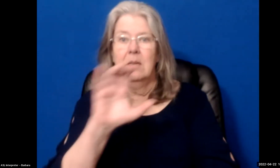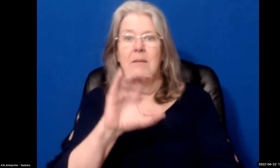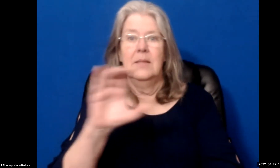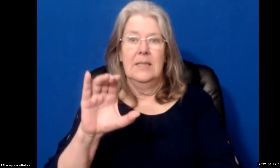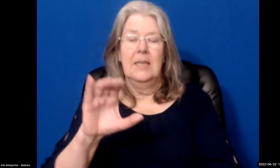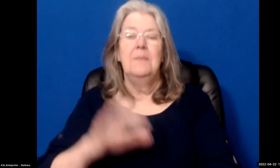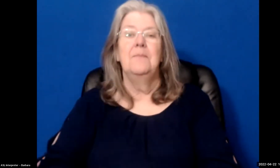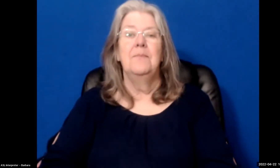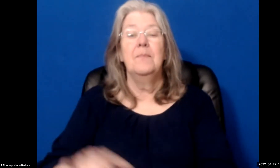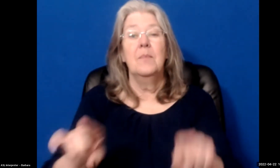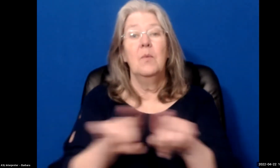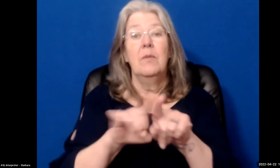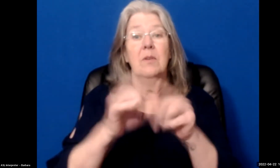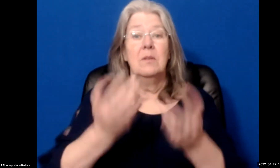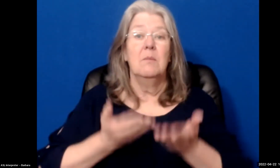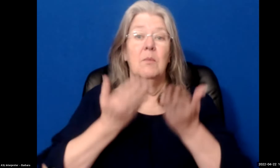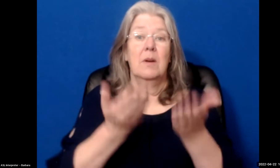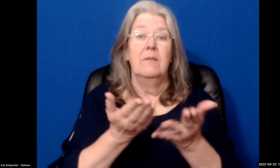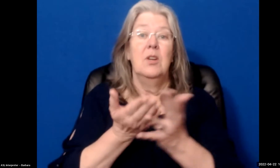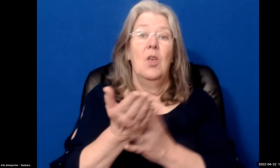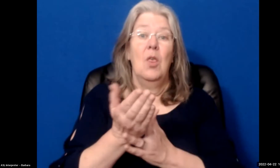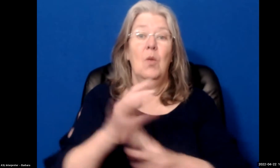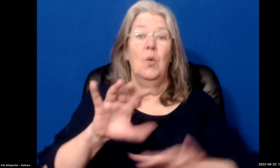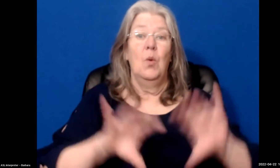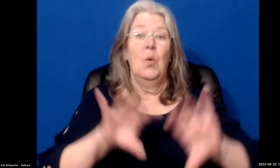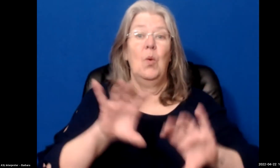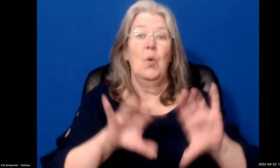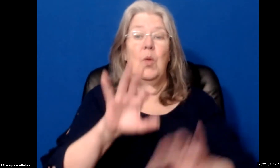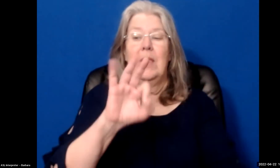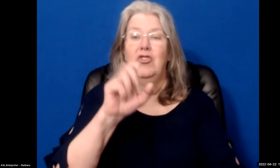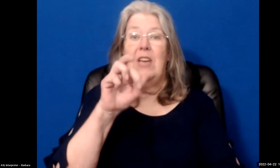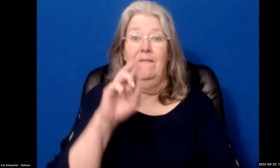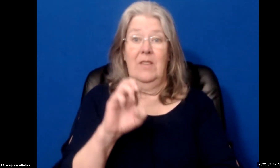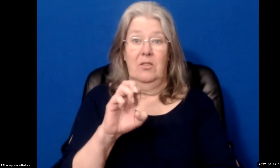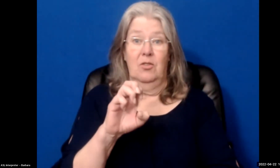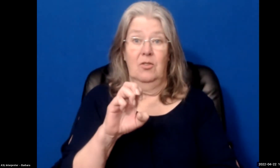through our chat feature in Zoom. The string text link, if you